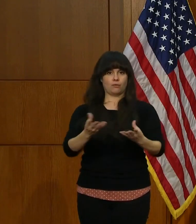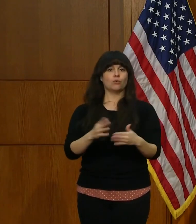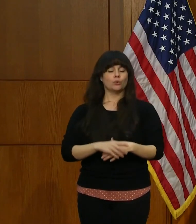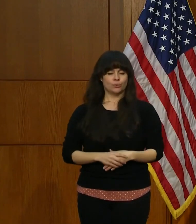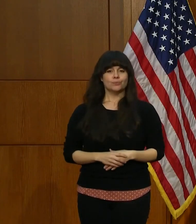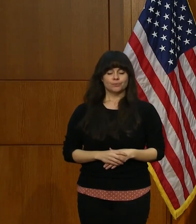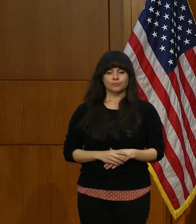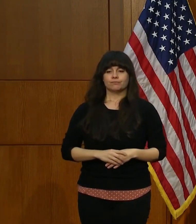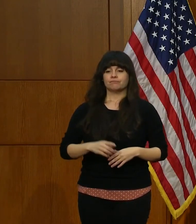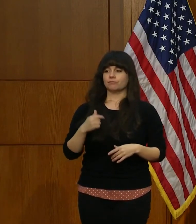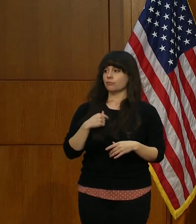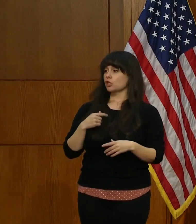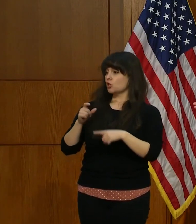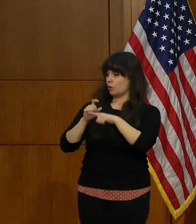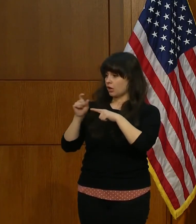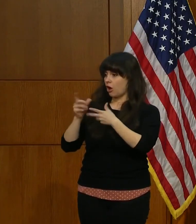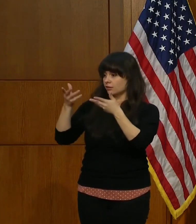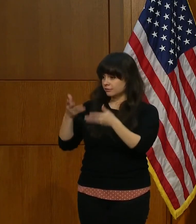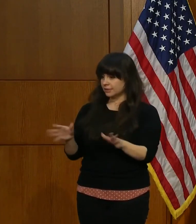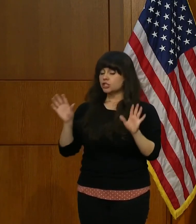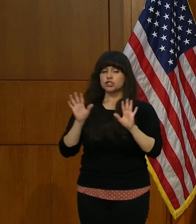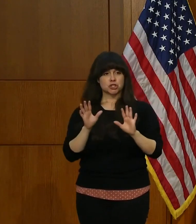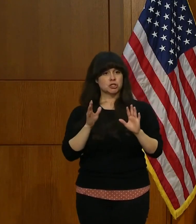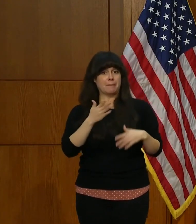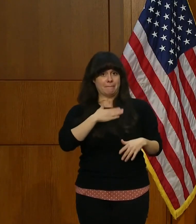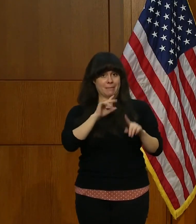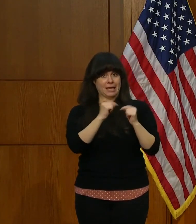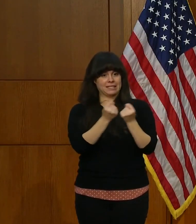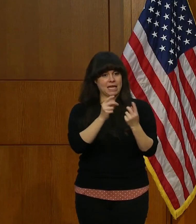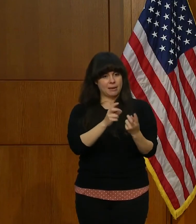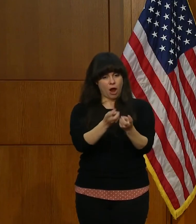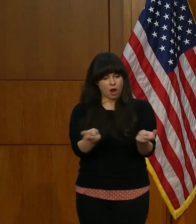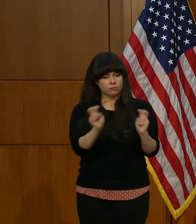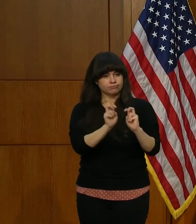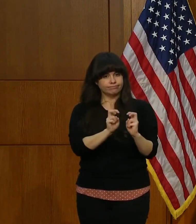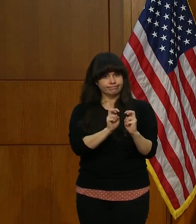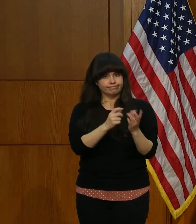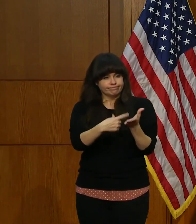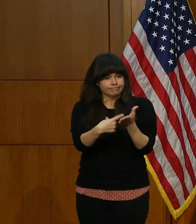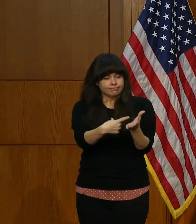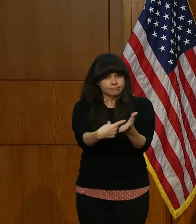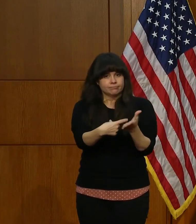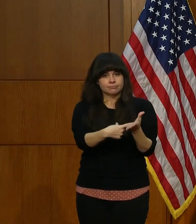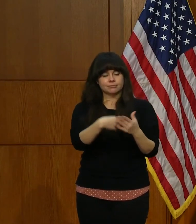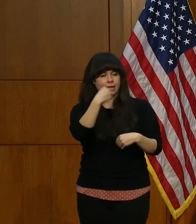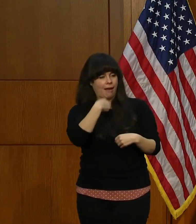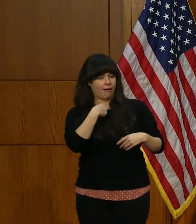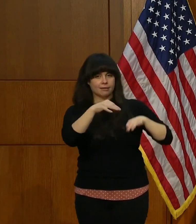IS PREPARED TO DELIVER. GOT OFF